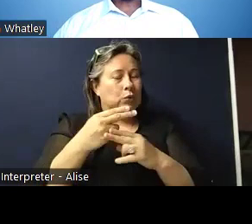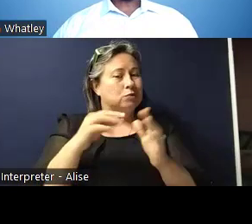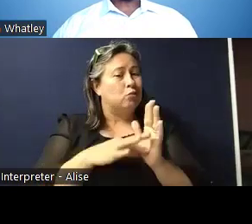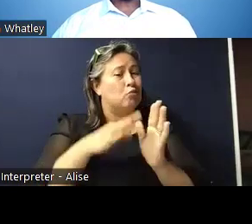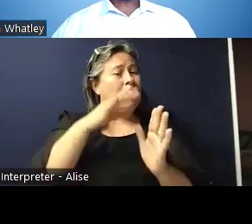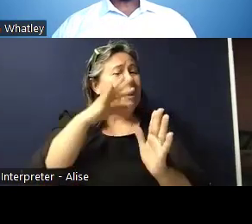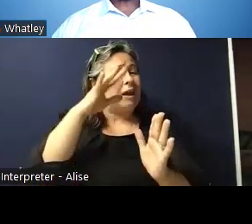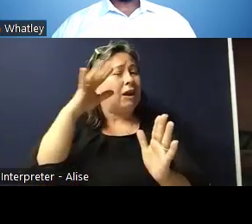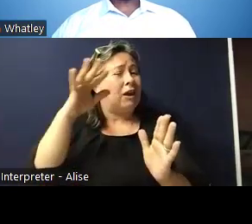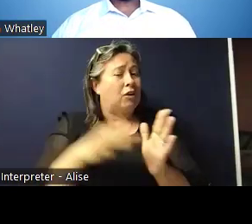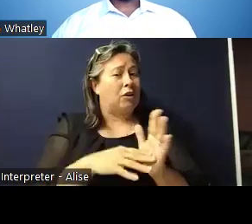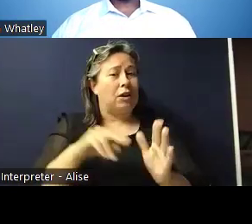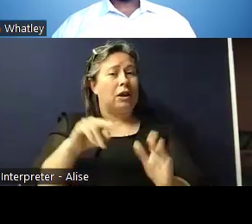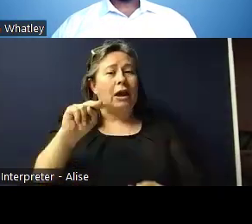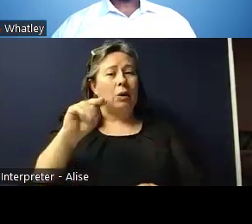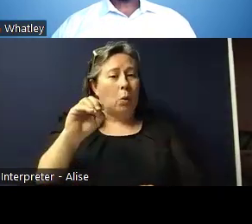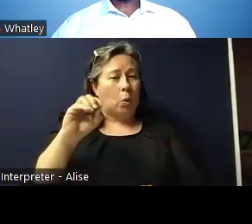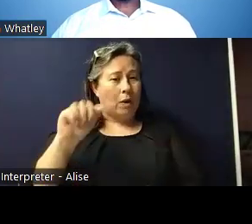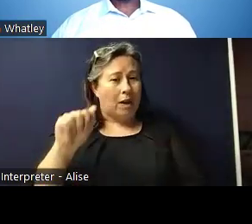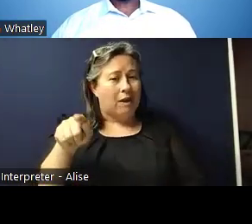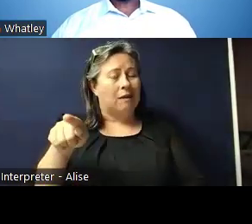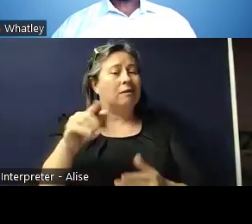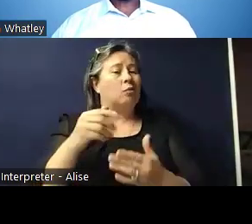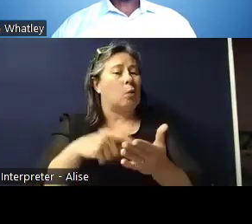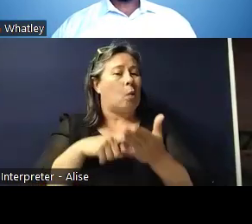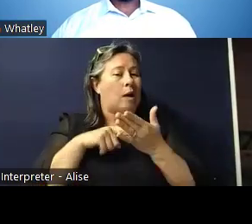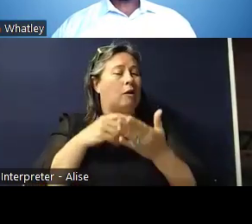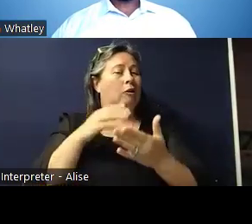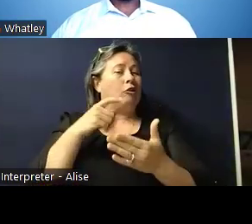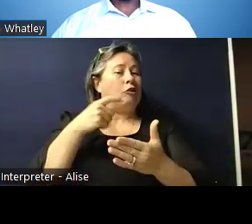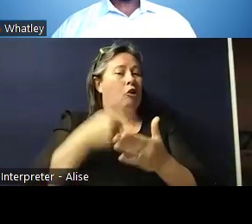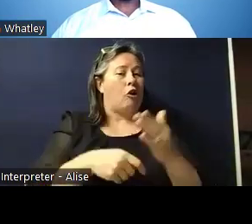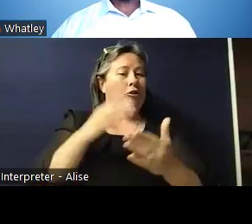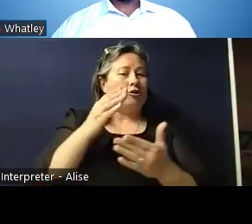when the NoA requires cost sharing and so very rarely used,